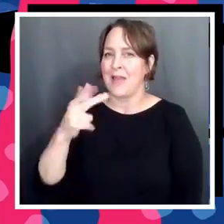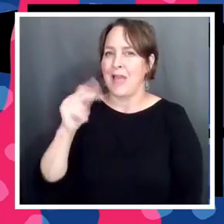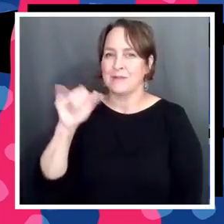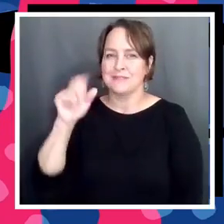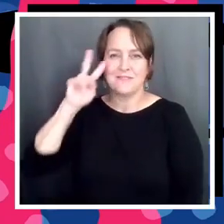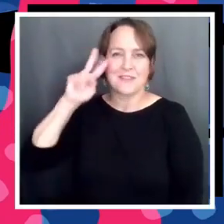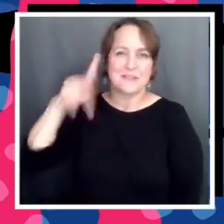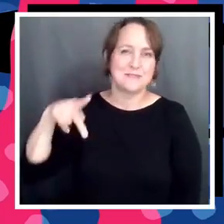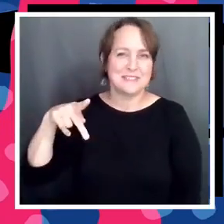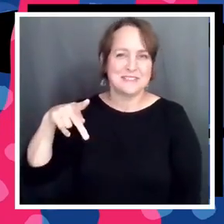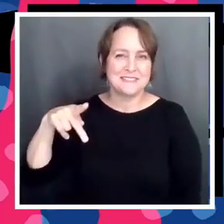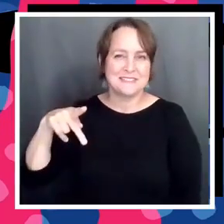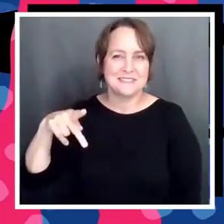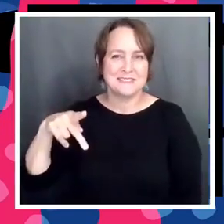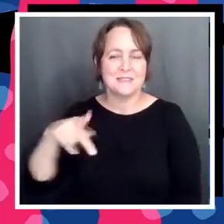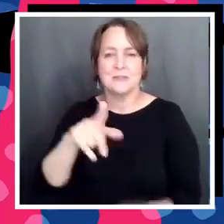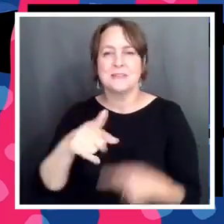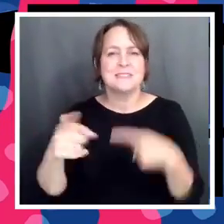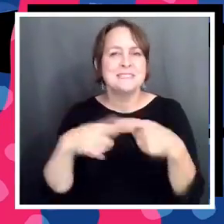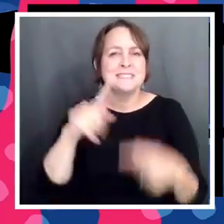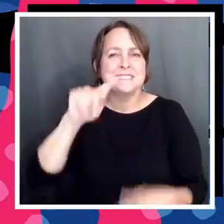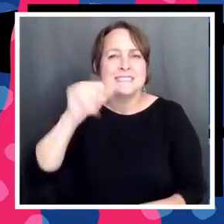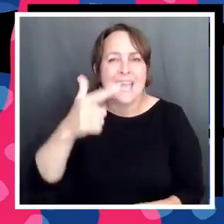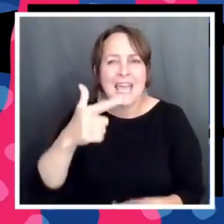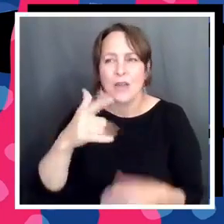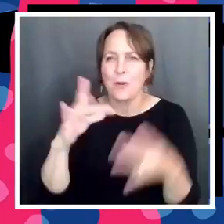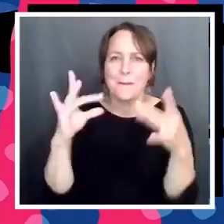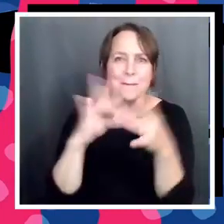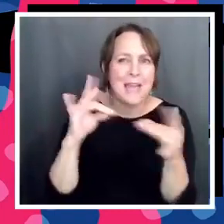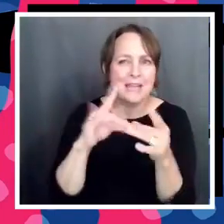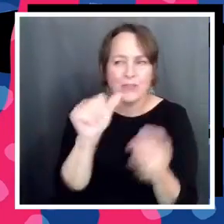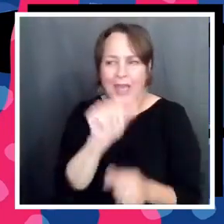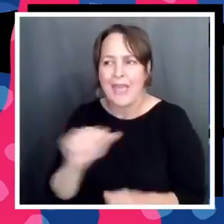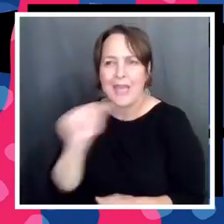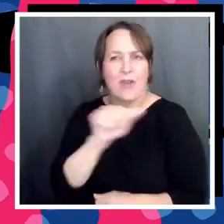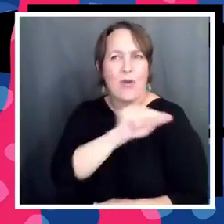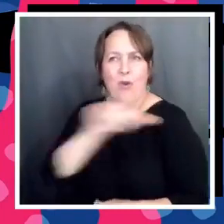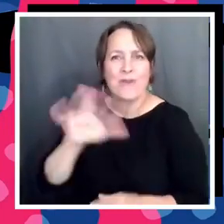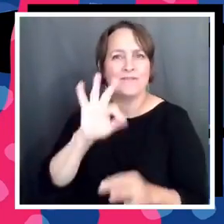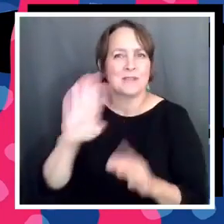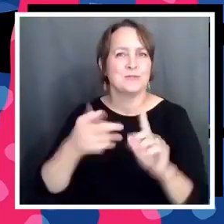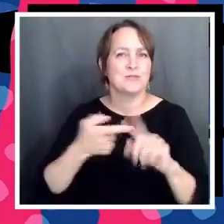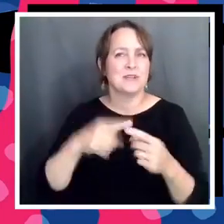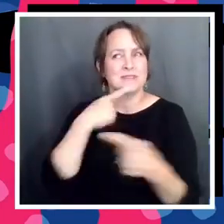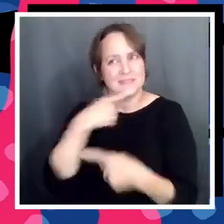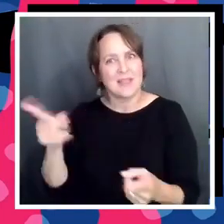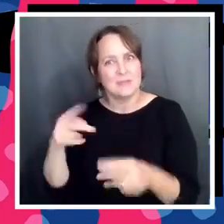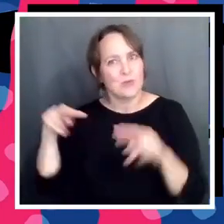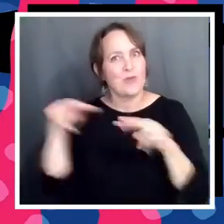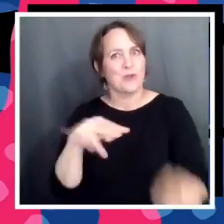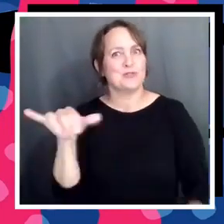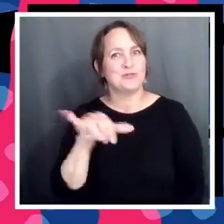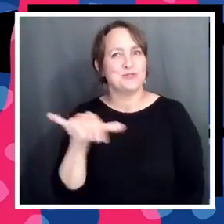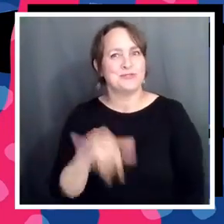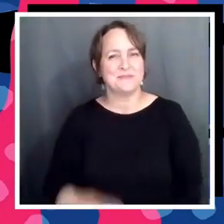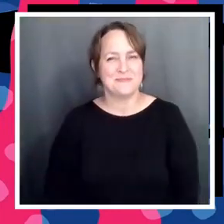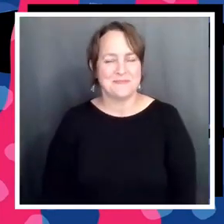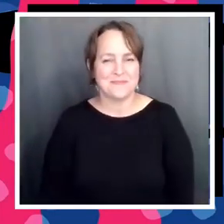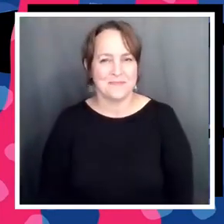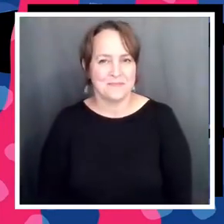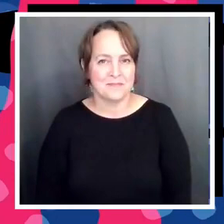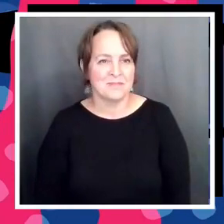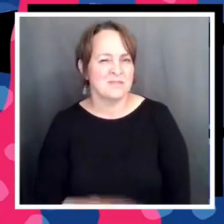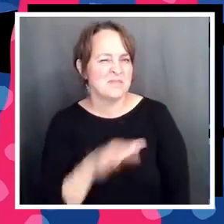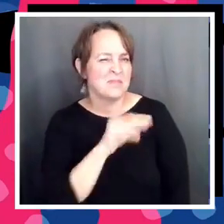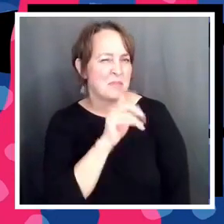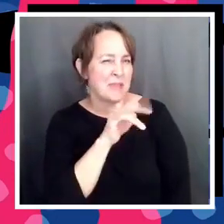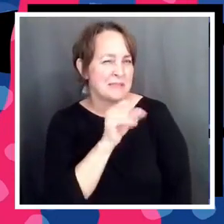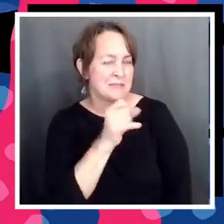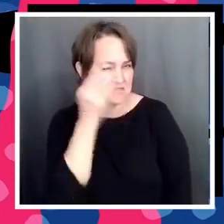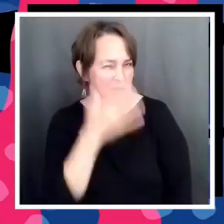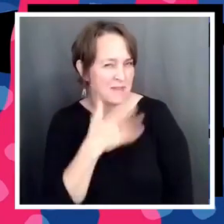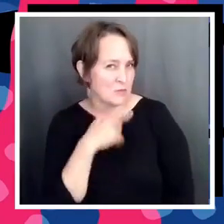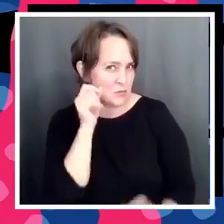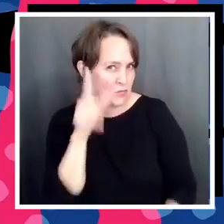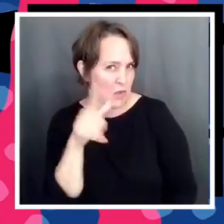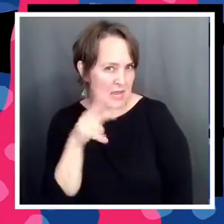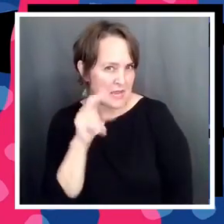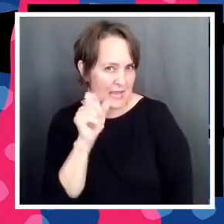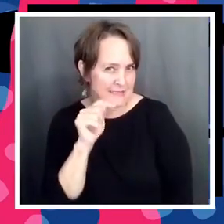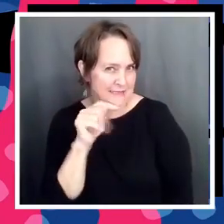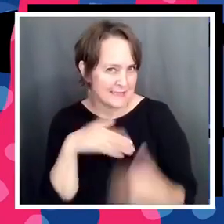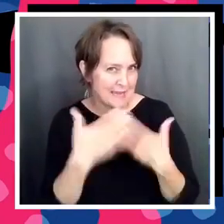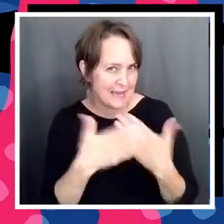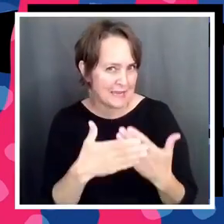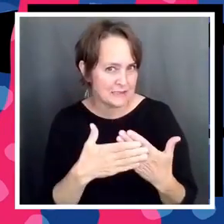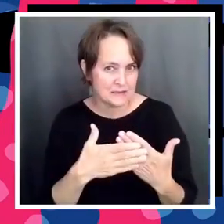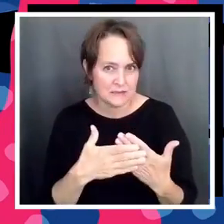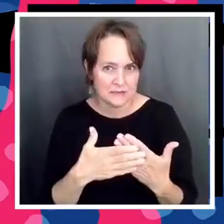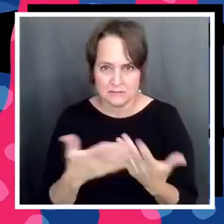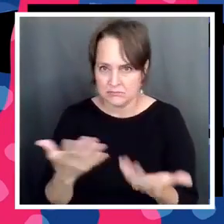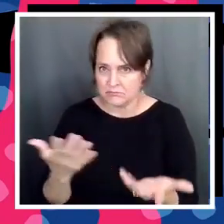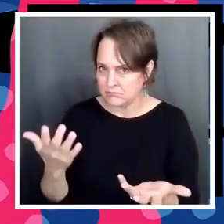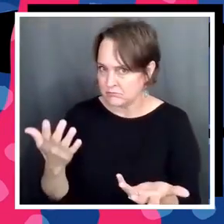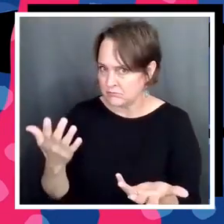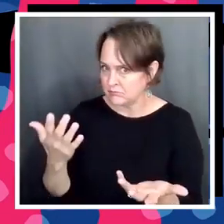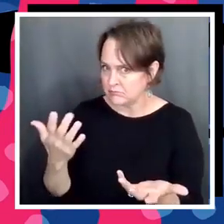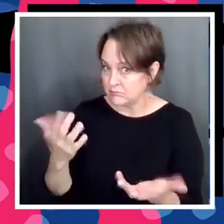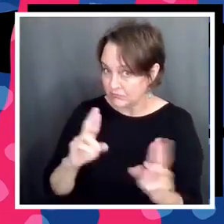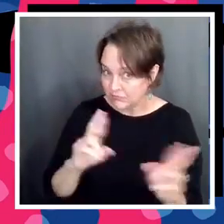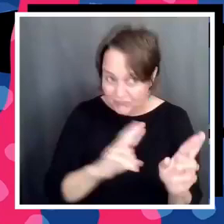TIME HANGING OUT IN THE WHITE